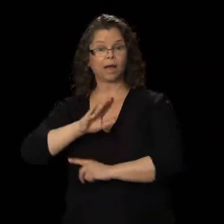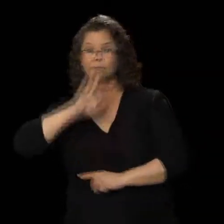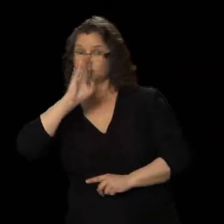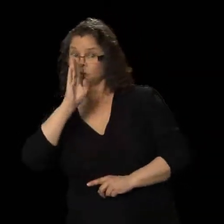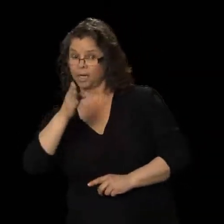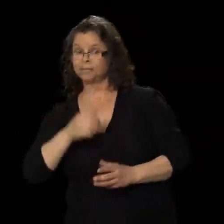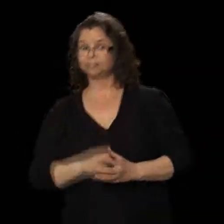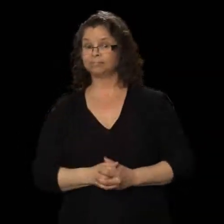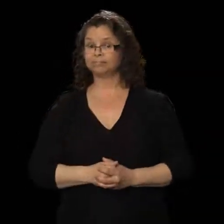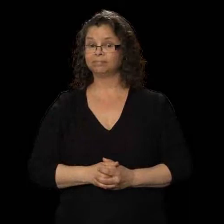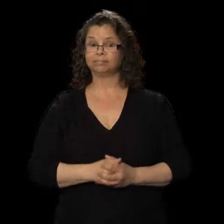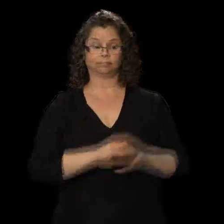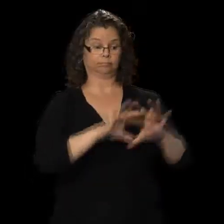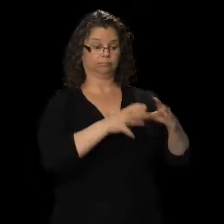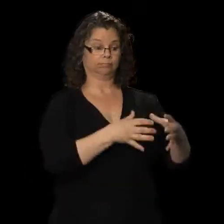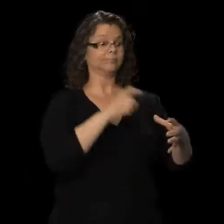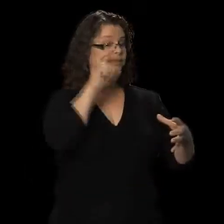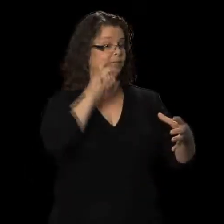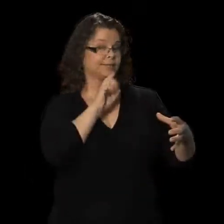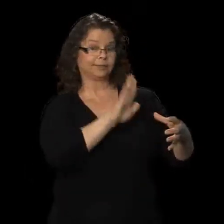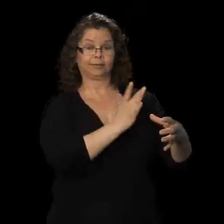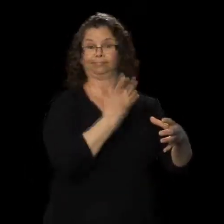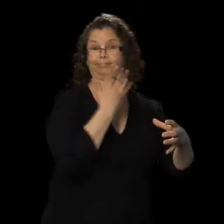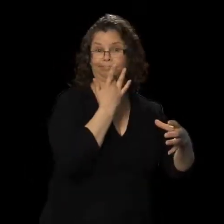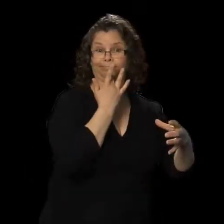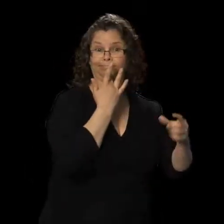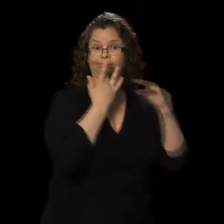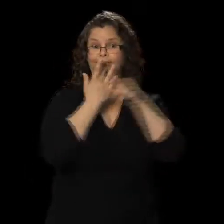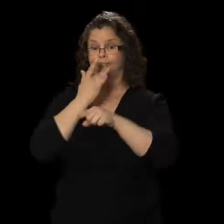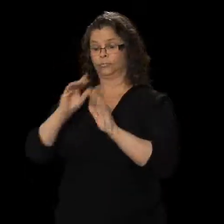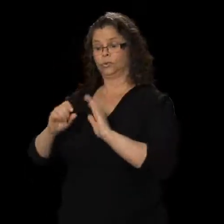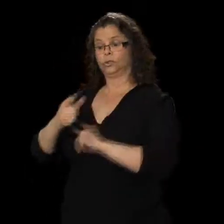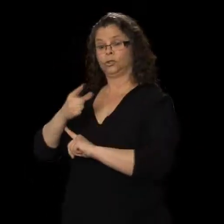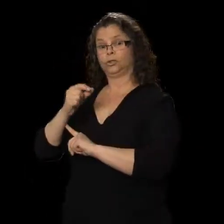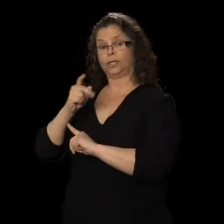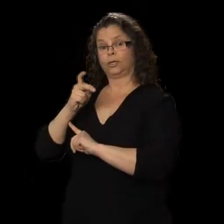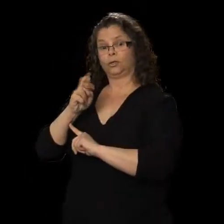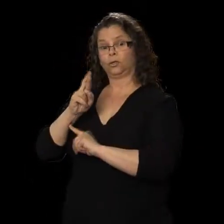Sexual orientation is different from gender identity,